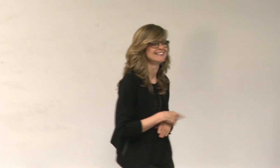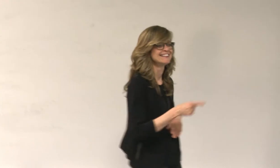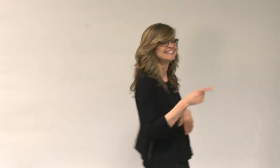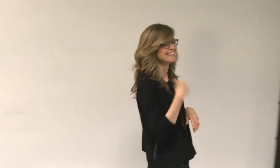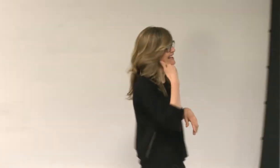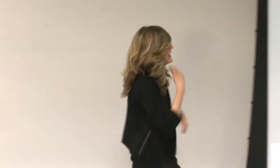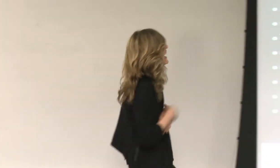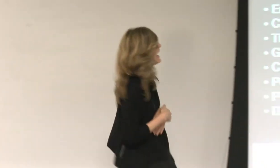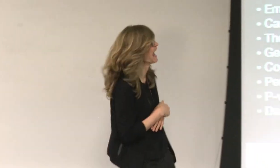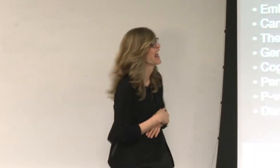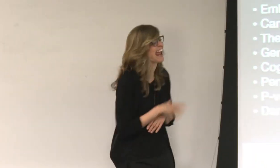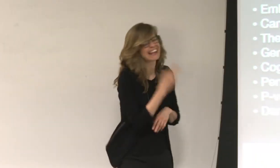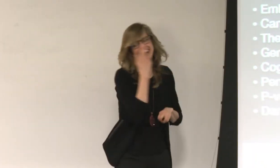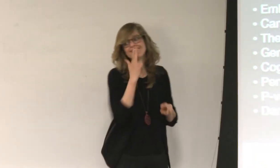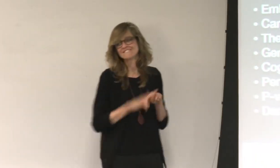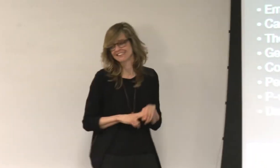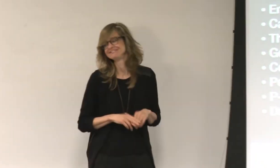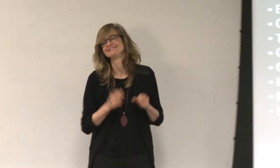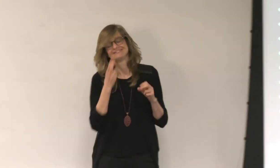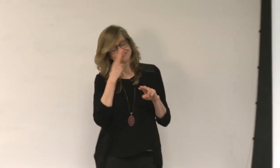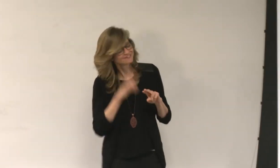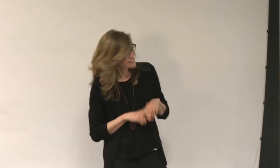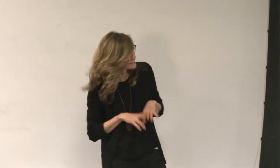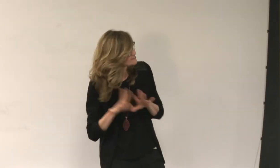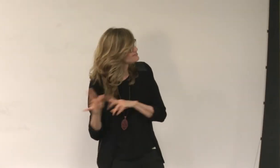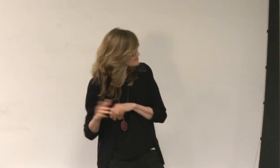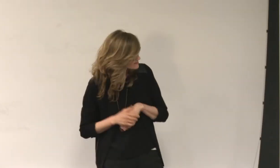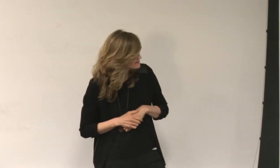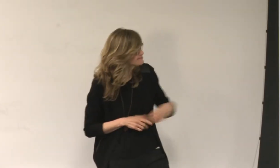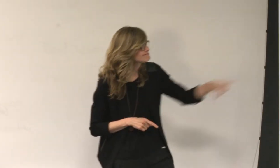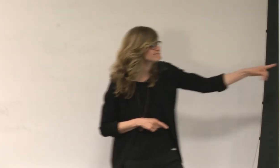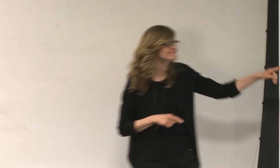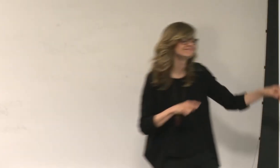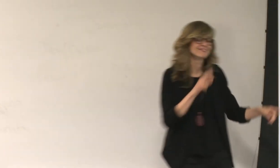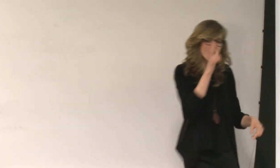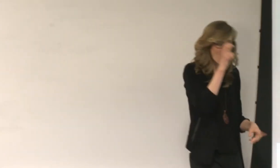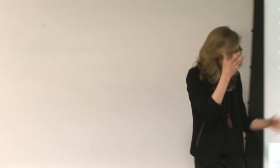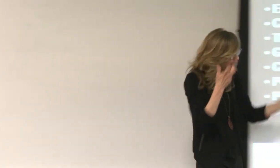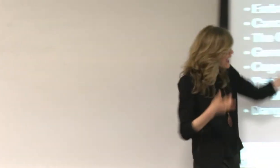I DID THE CALCULATIONS AND THE ANALYSIS TO COME TO THIS CONCLUSION.